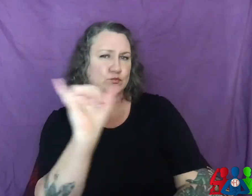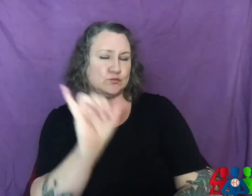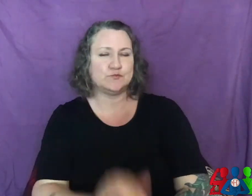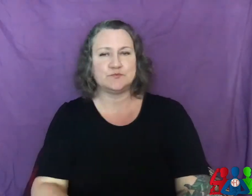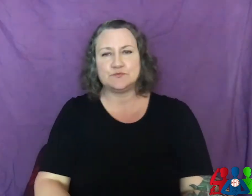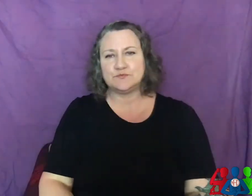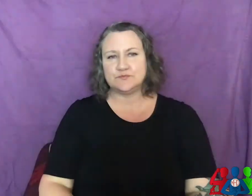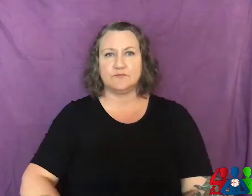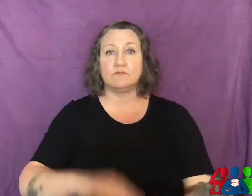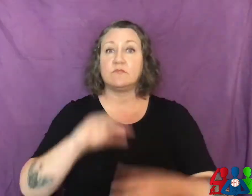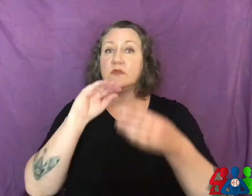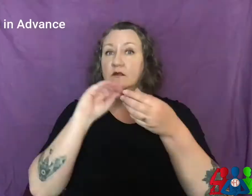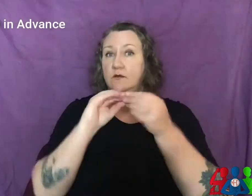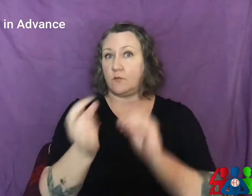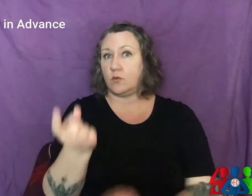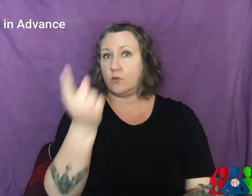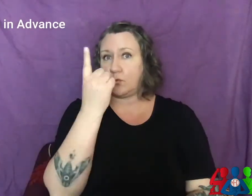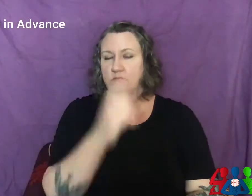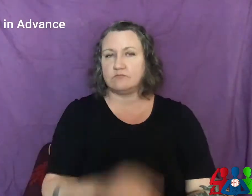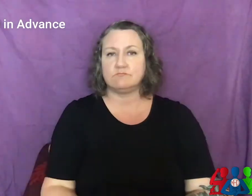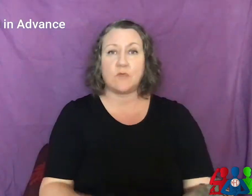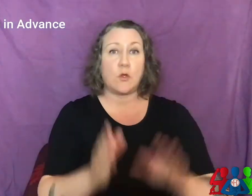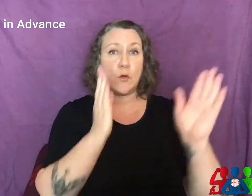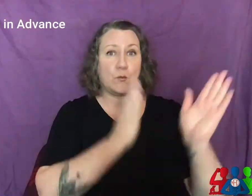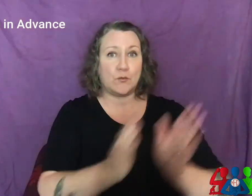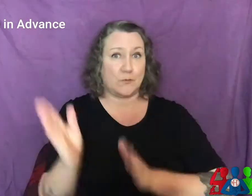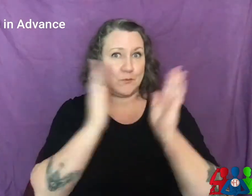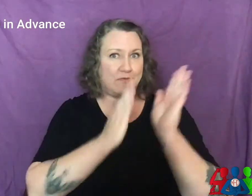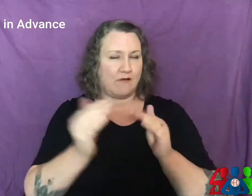deaf and hard-of-hearing students. Of course, some of these tips can apply to hearing